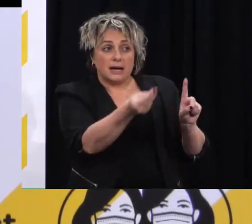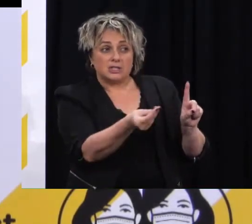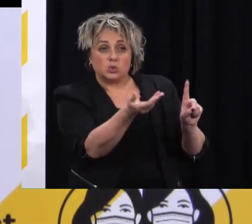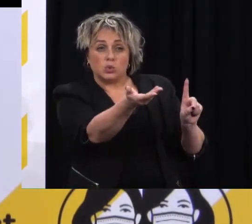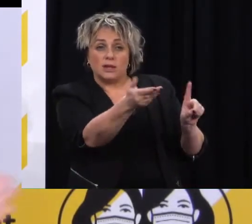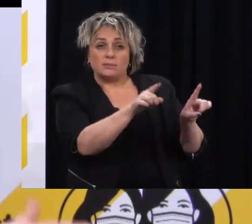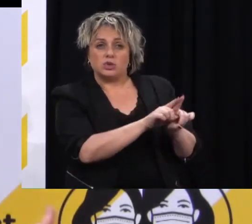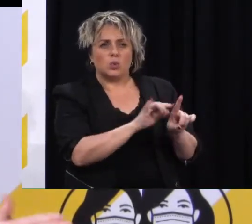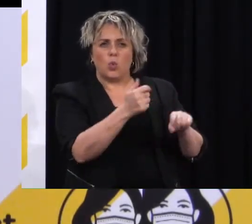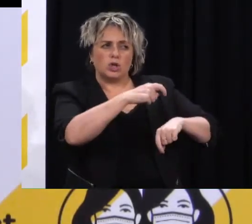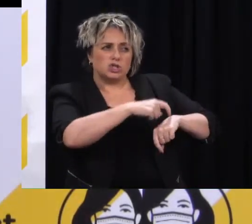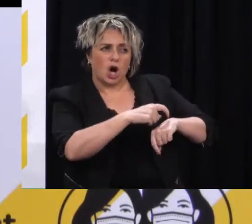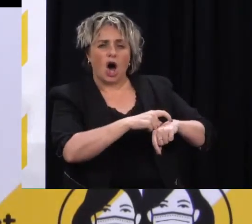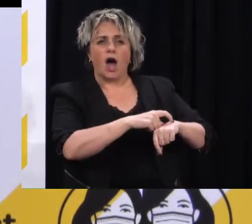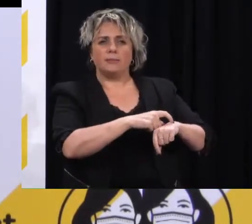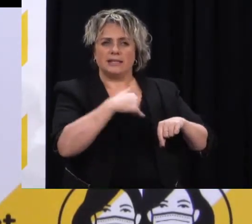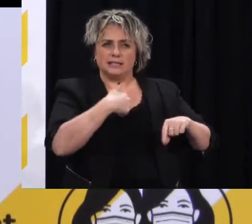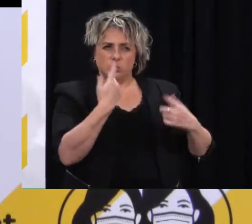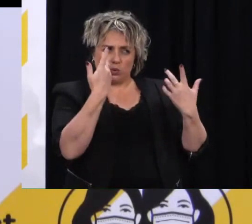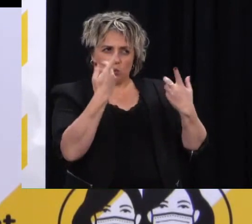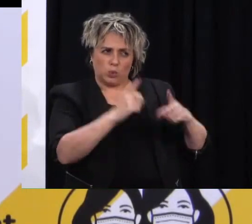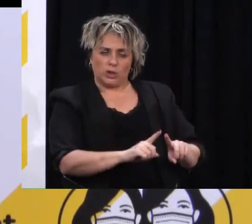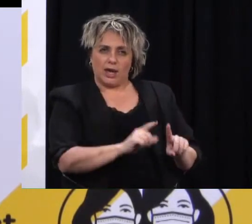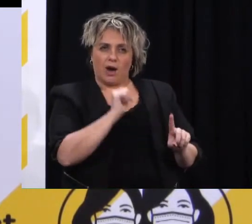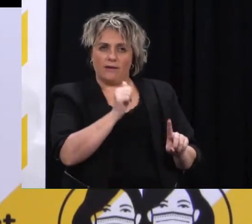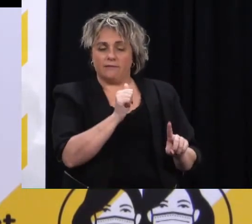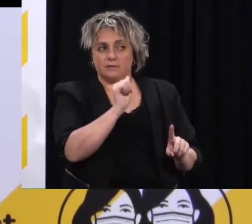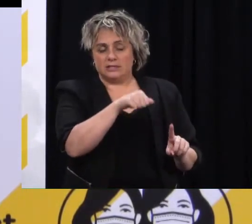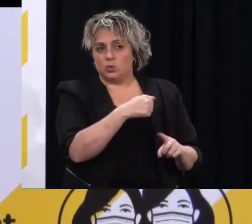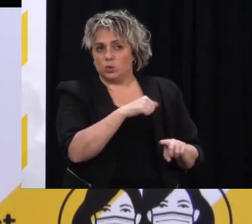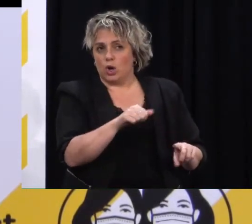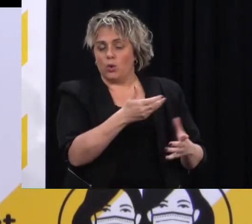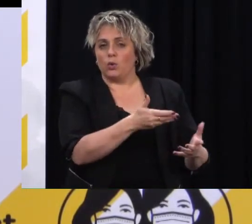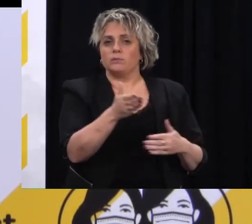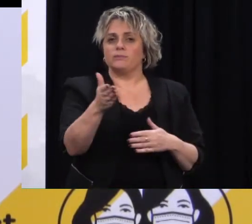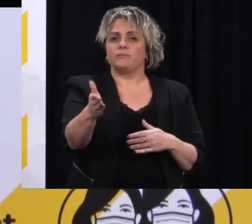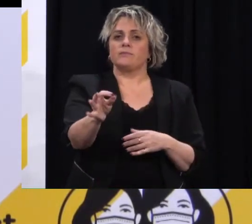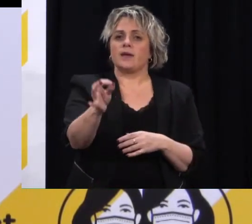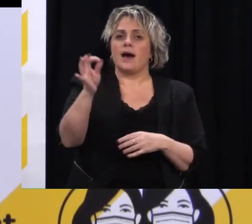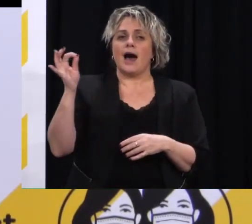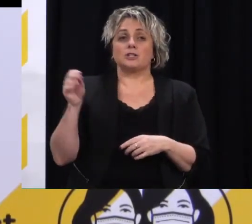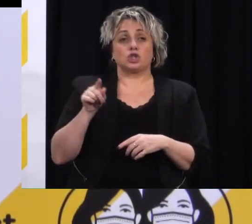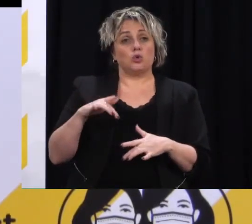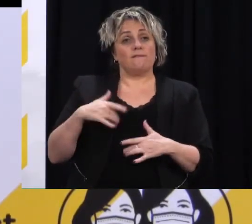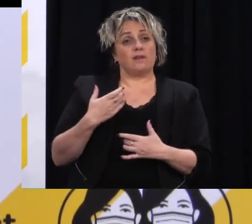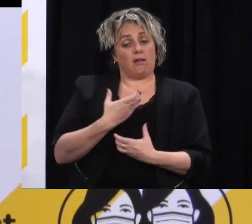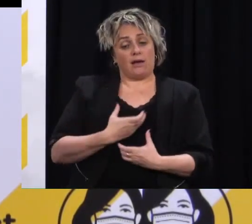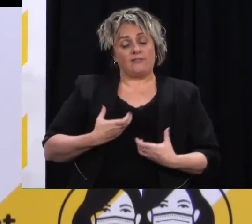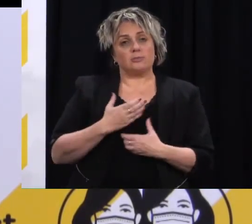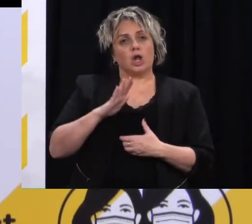that there could be anybody who may have expose and the timing